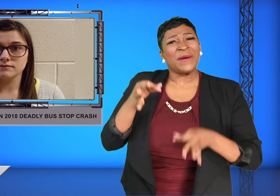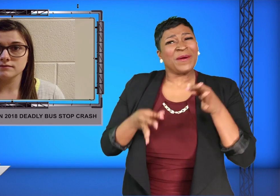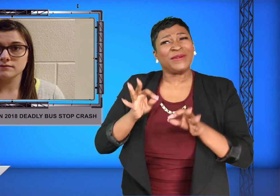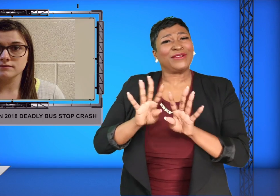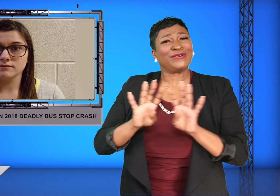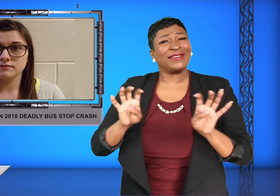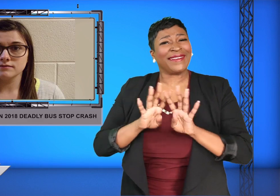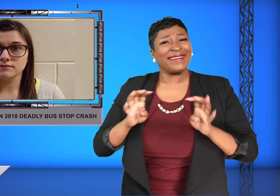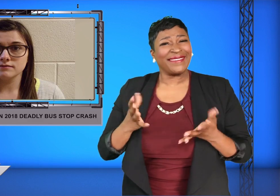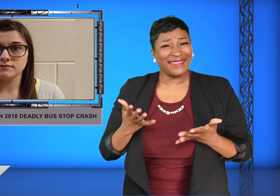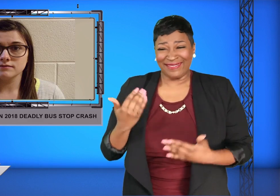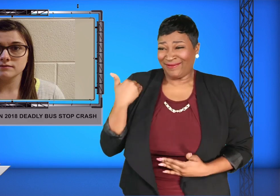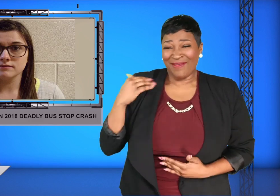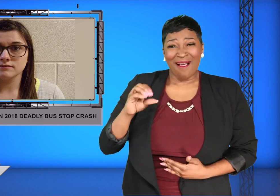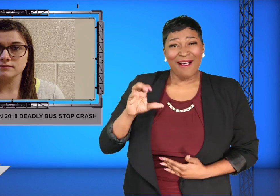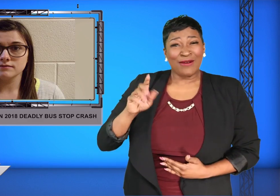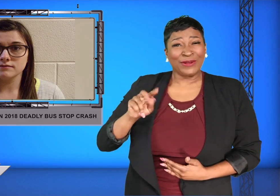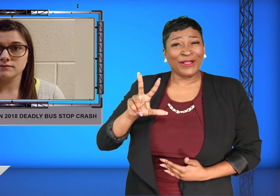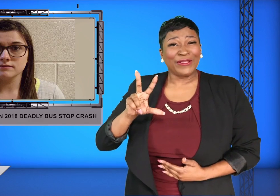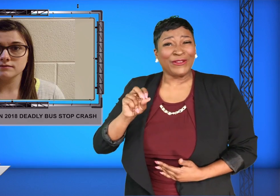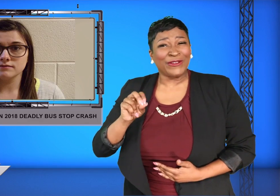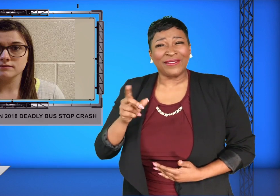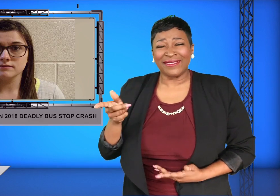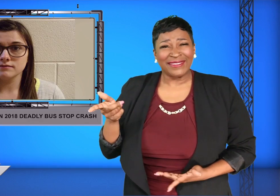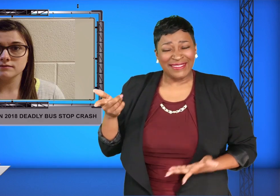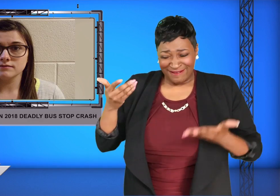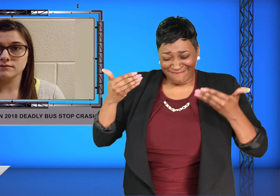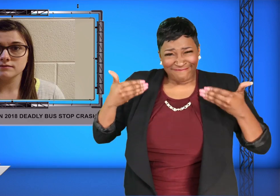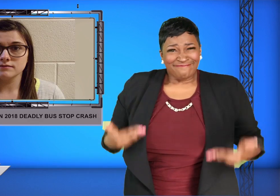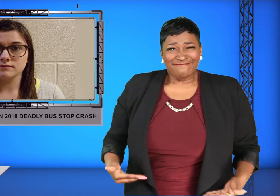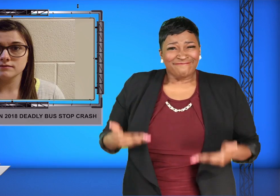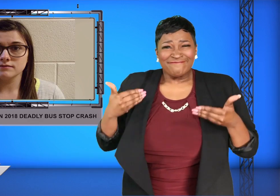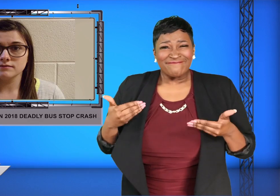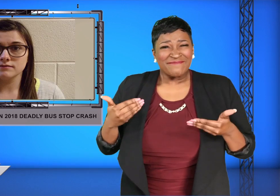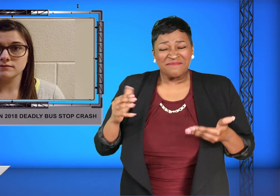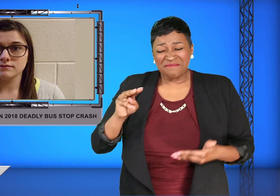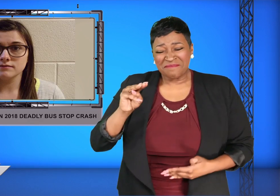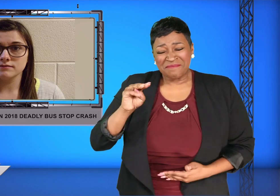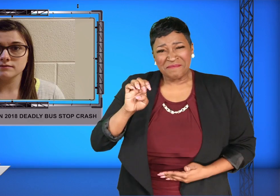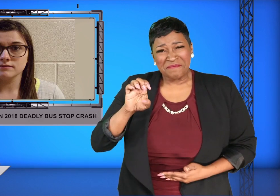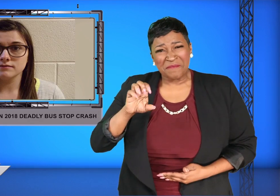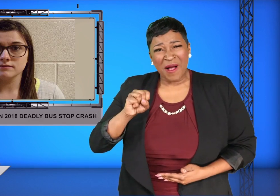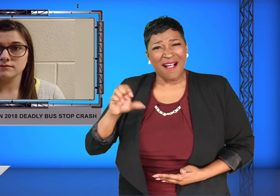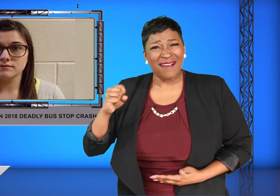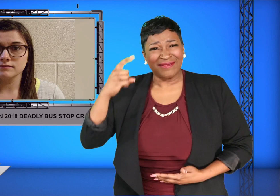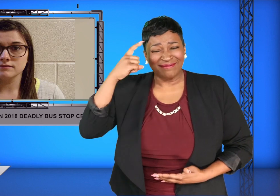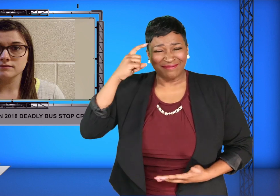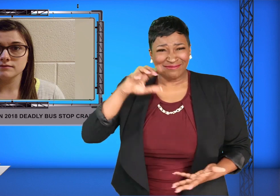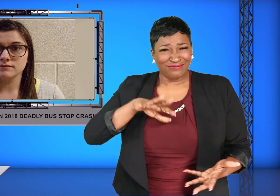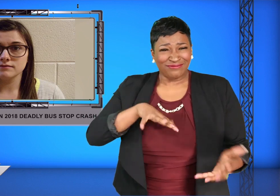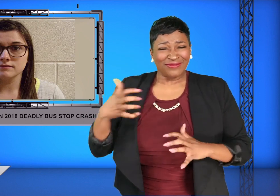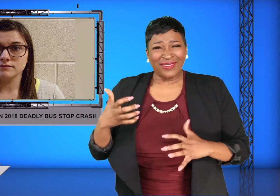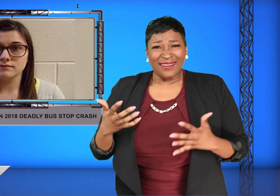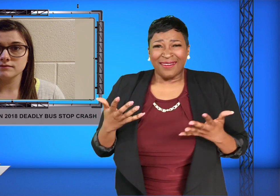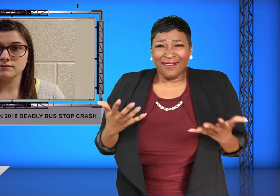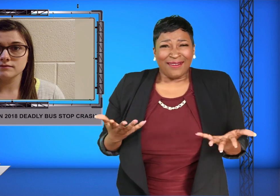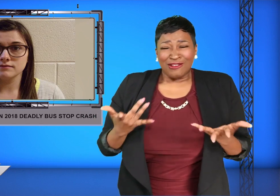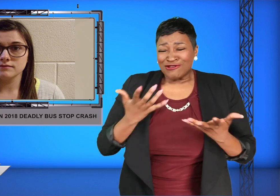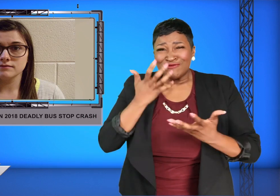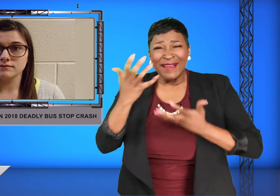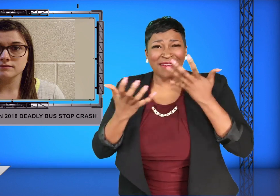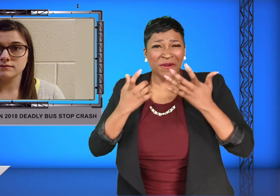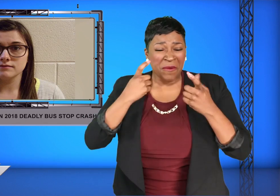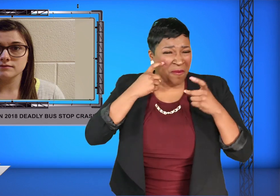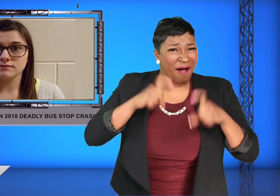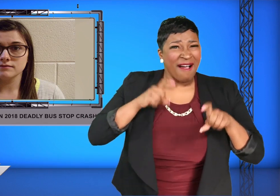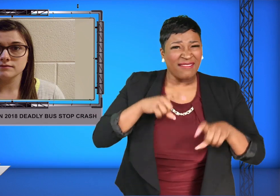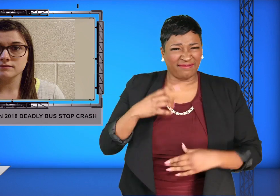She told jurors she was "a mess" on October 30 and was screaming and crying and having